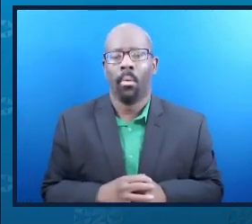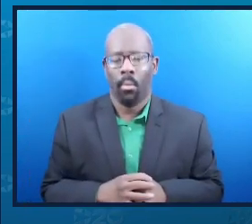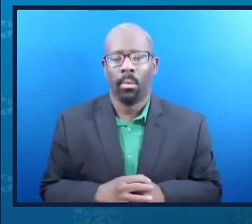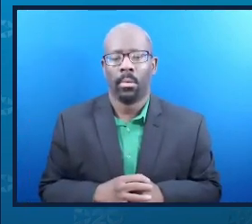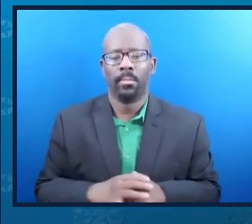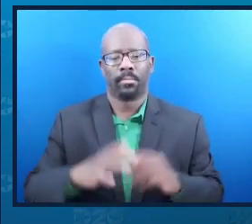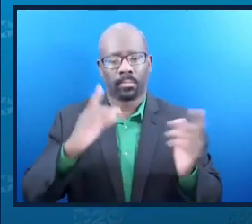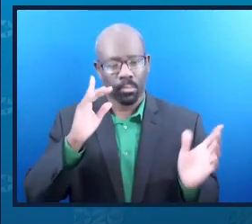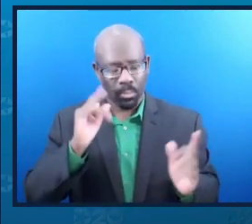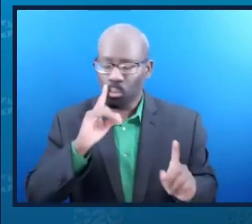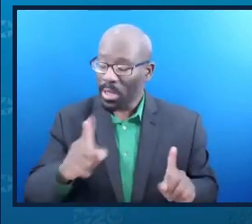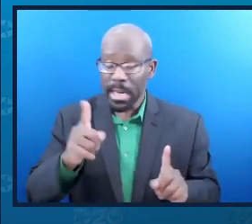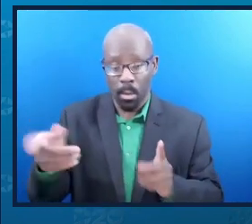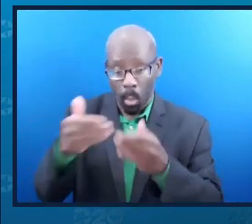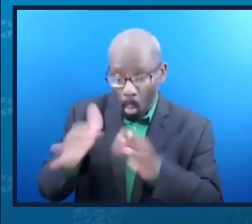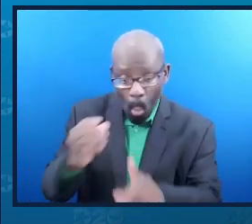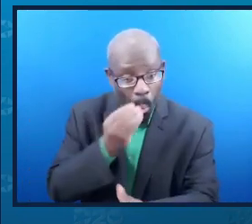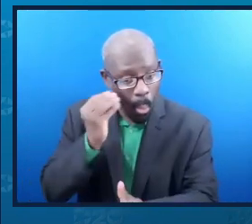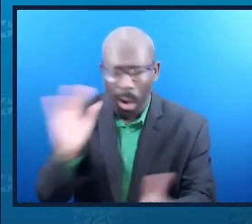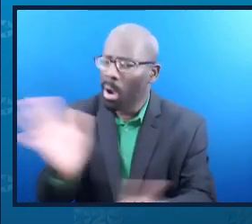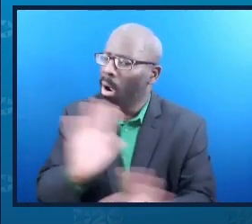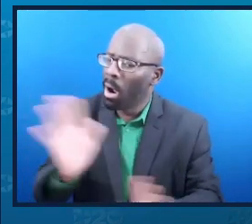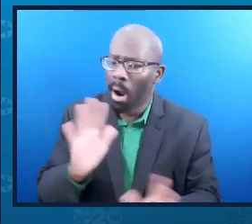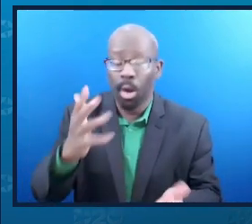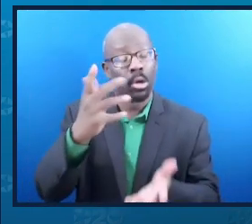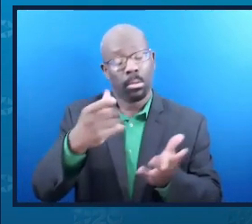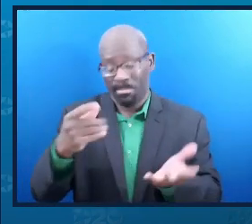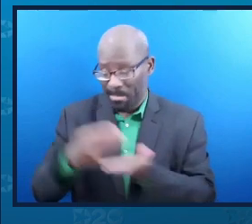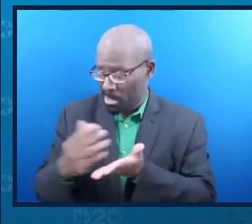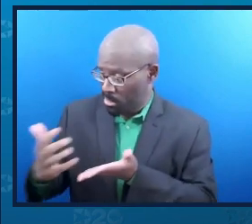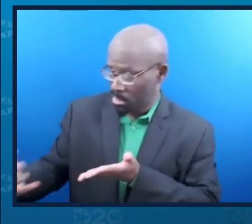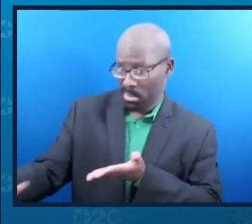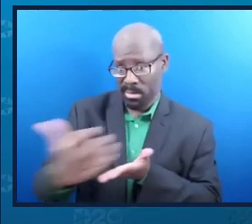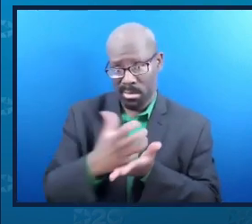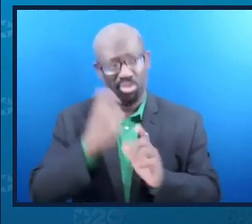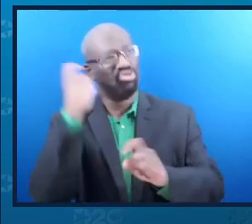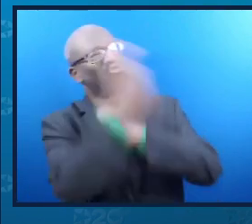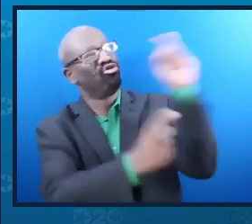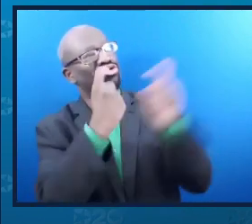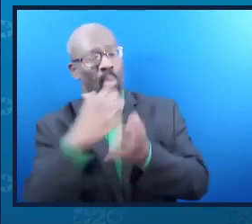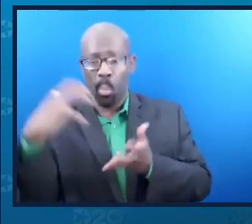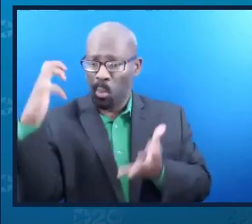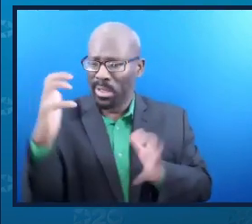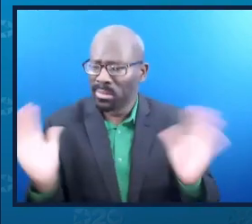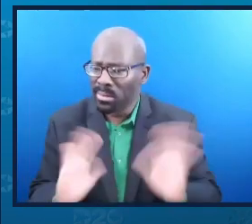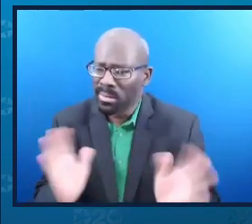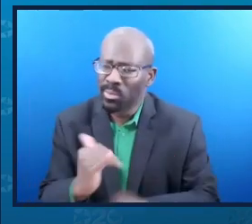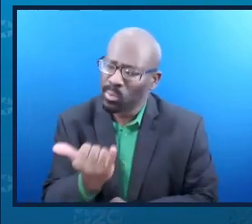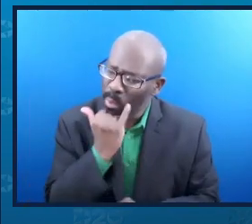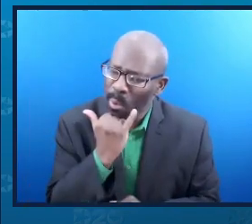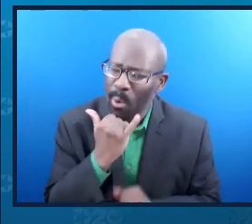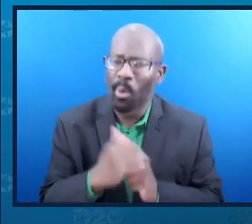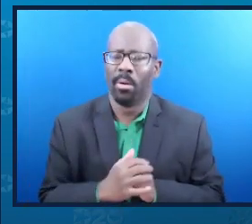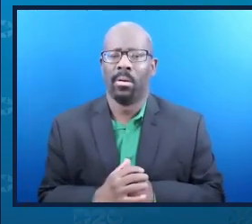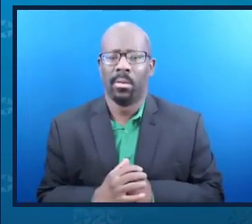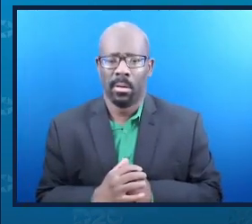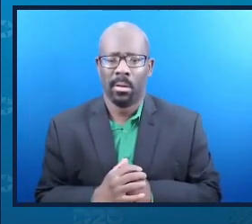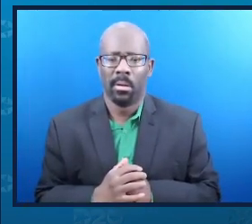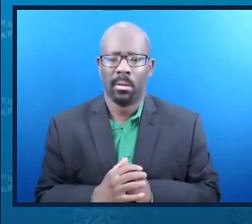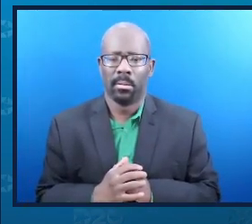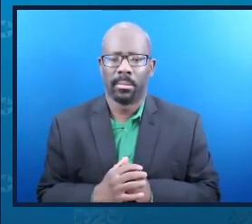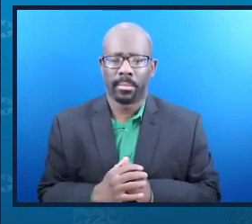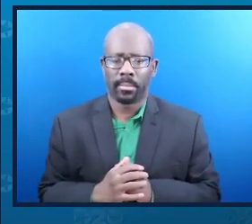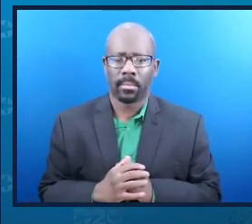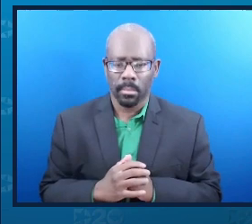VOTE TO SAVE SOCIAL SECURITY AND